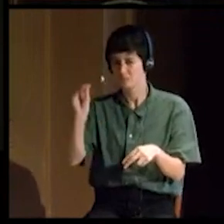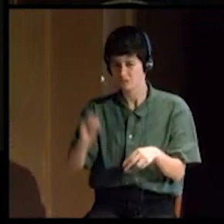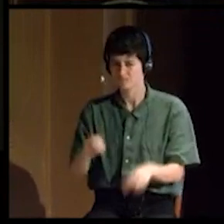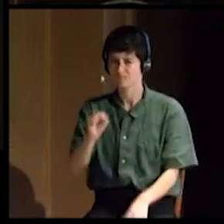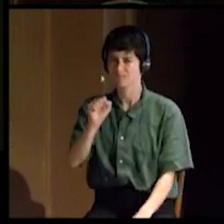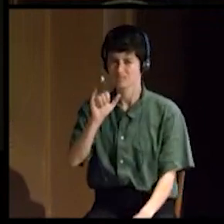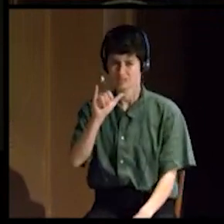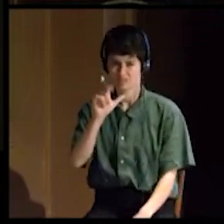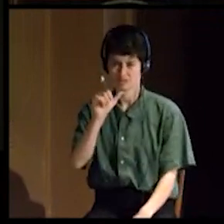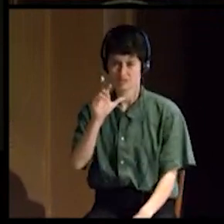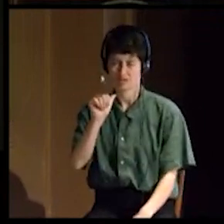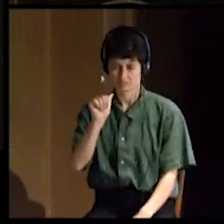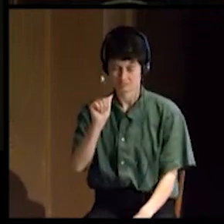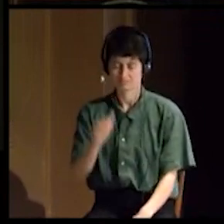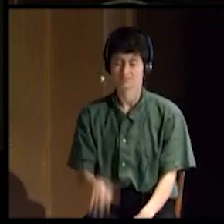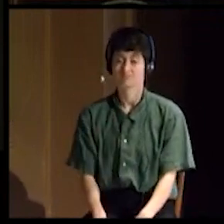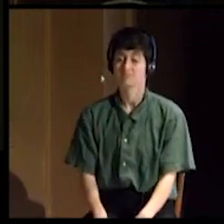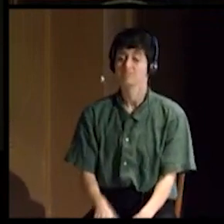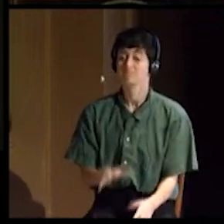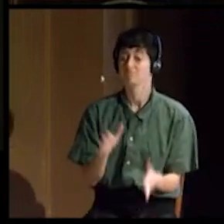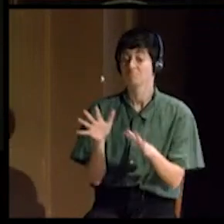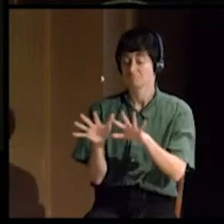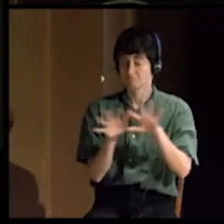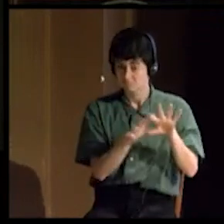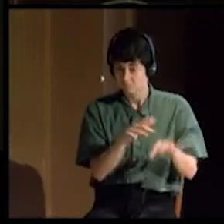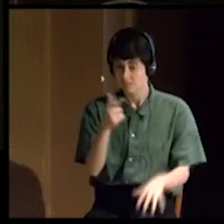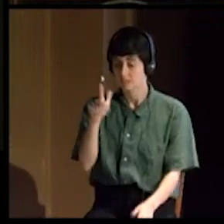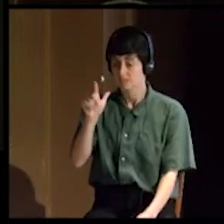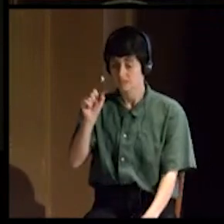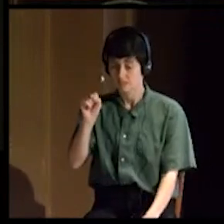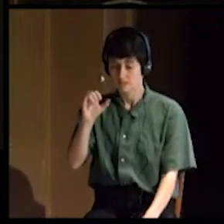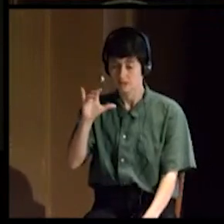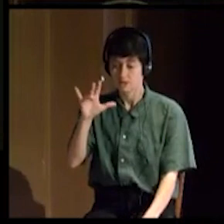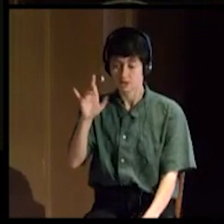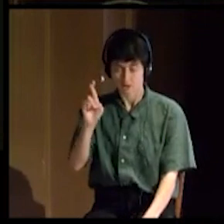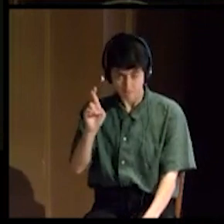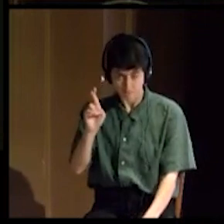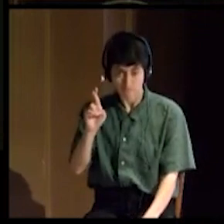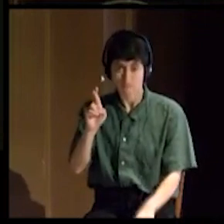And so glaciers go across continents and they pulverize all the rocks that are underneath them.